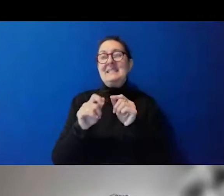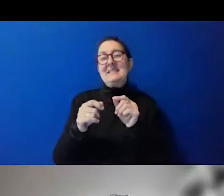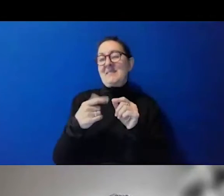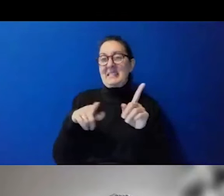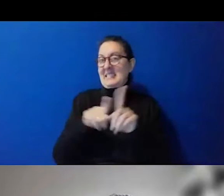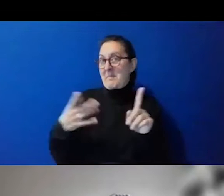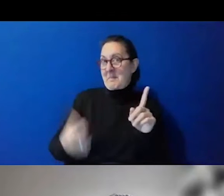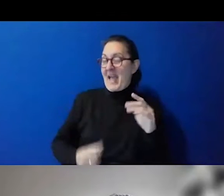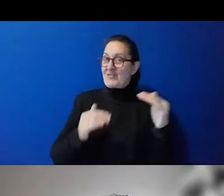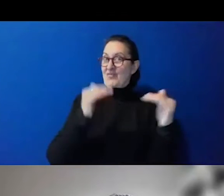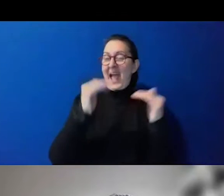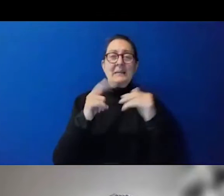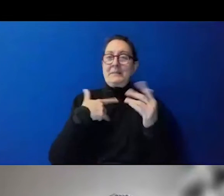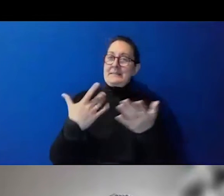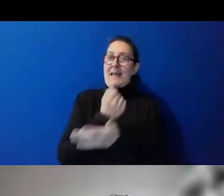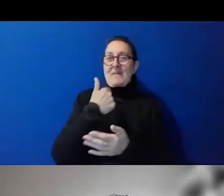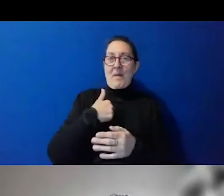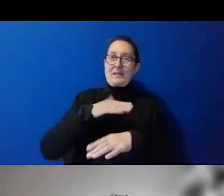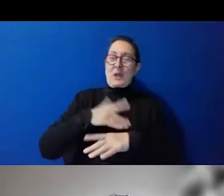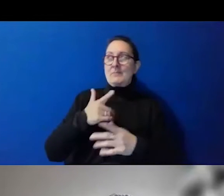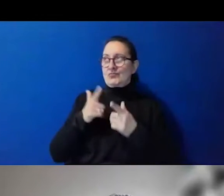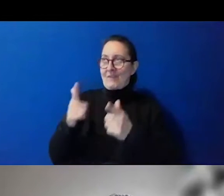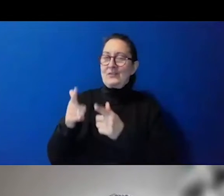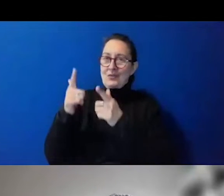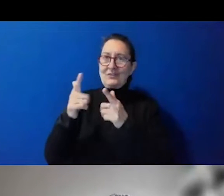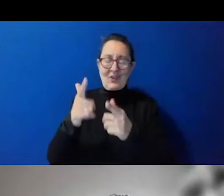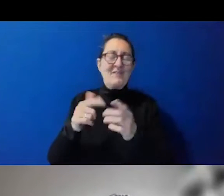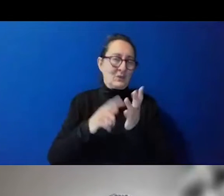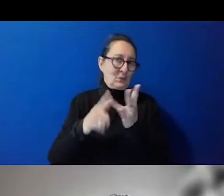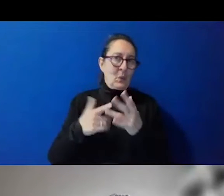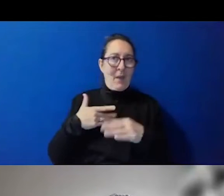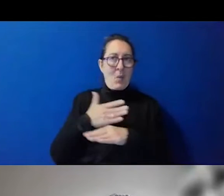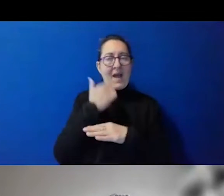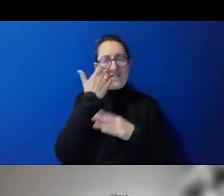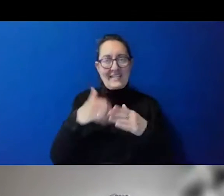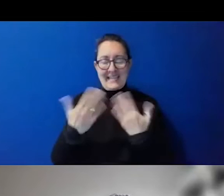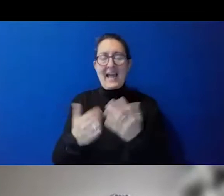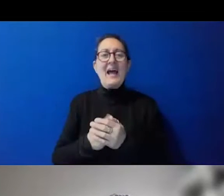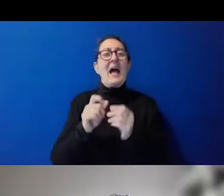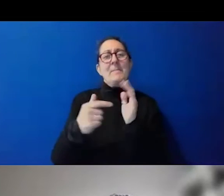I think um it's being across the hallway from our criminal colleagues and our family law solicitors